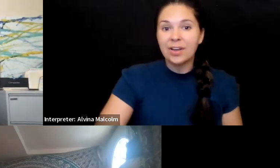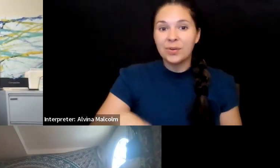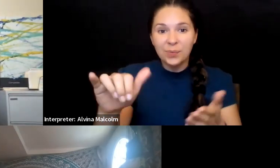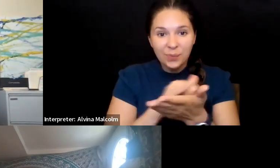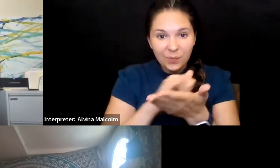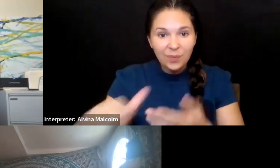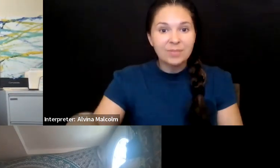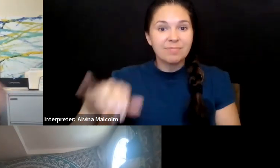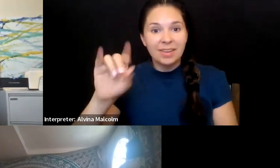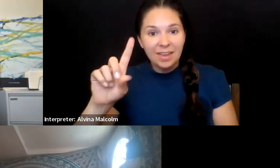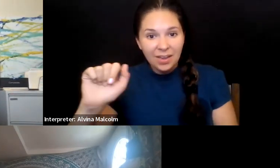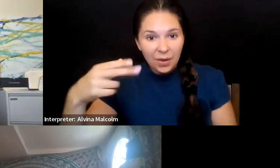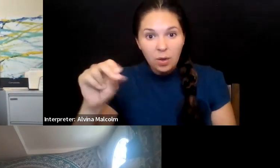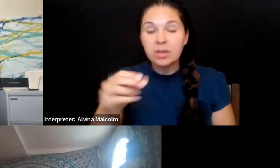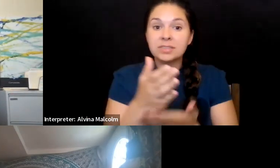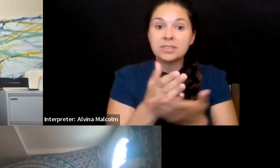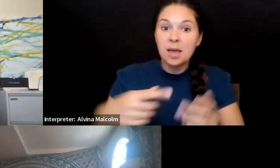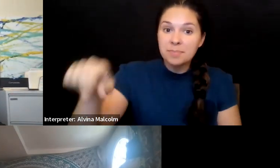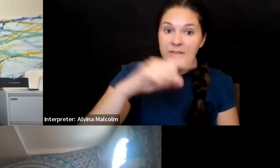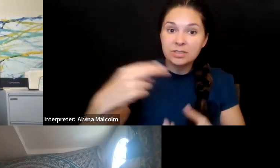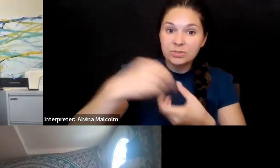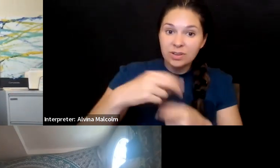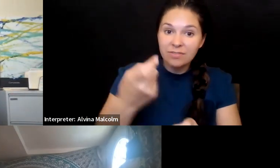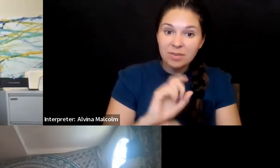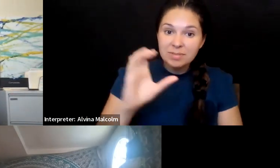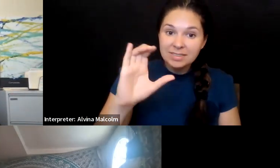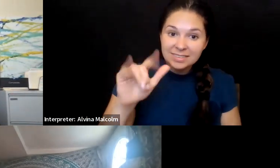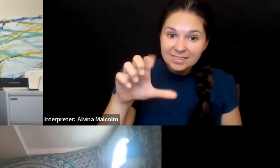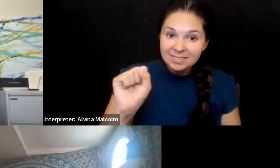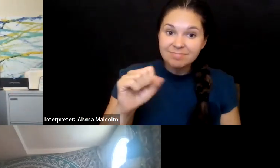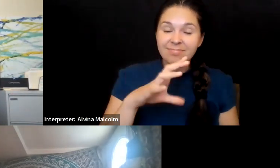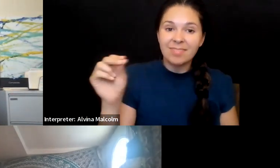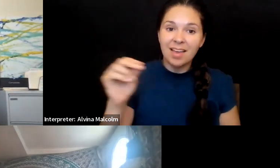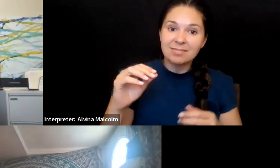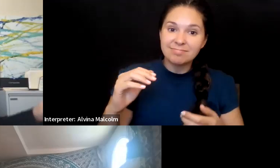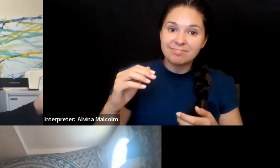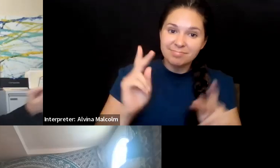for that overarcing framework. Thank you for sharing where you're joining from. We have folks from a stew